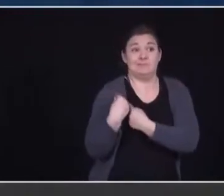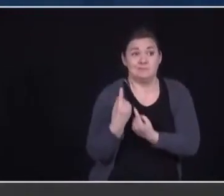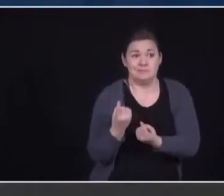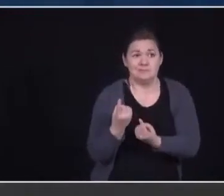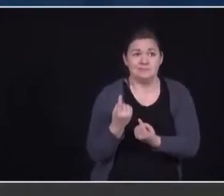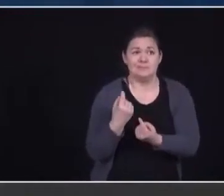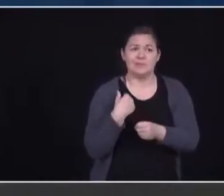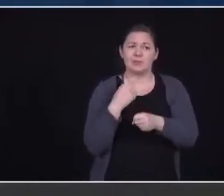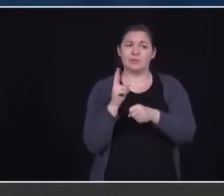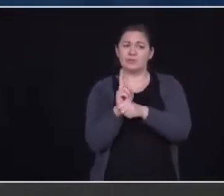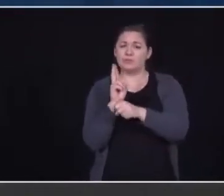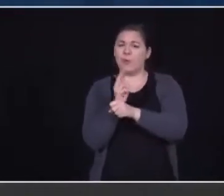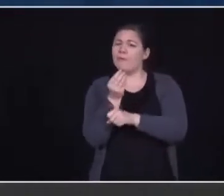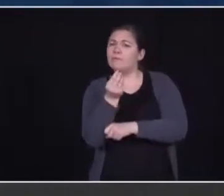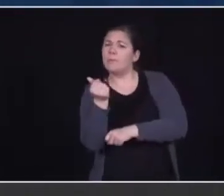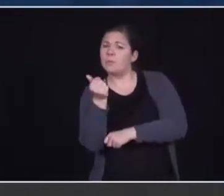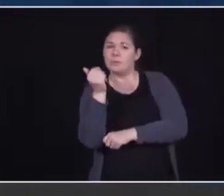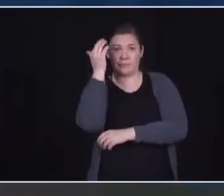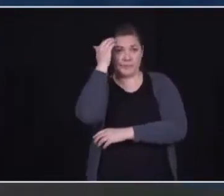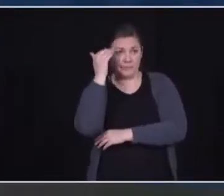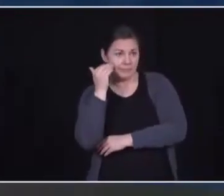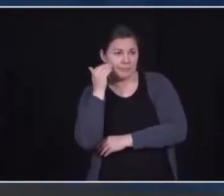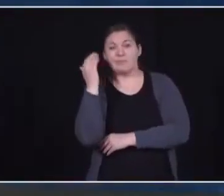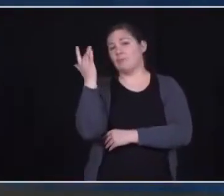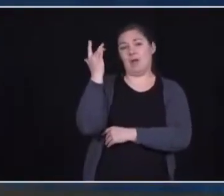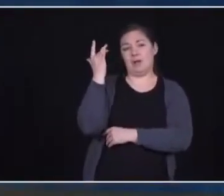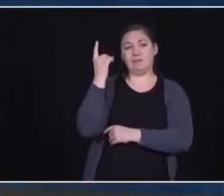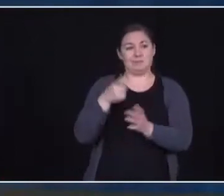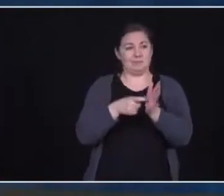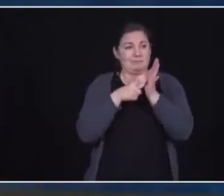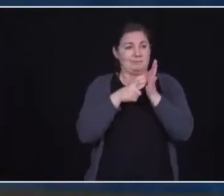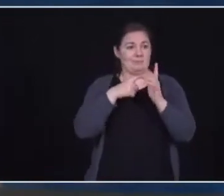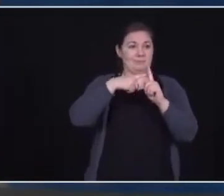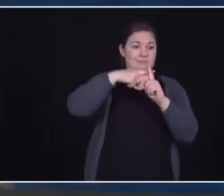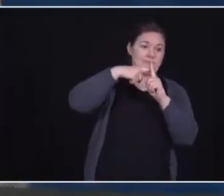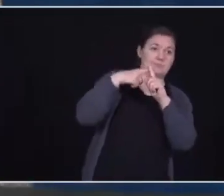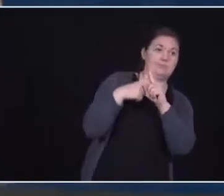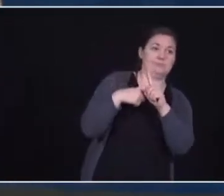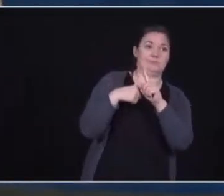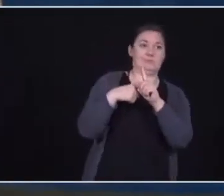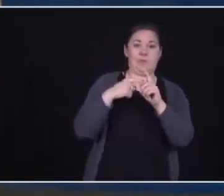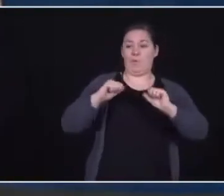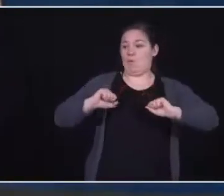If I can add to that, thank you, the first distribution of the Pfizer vaccine has been